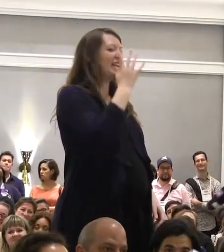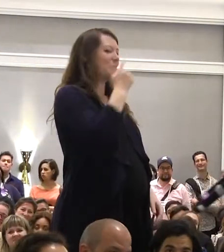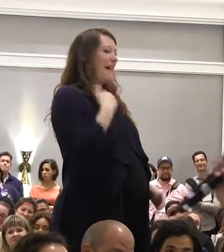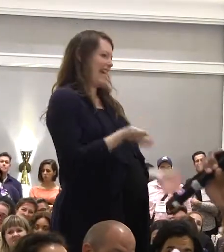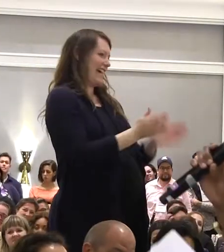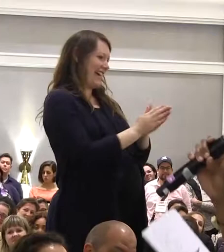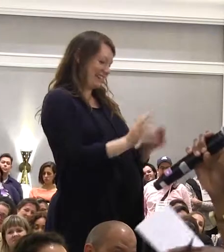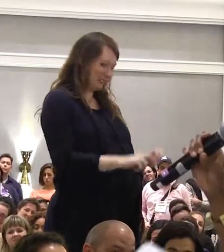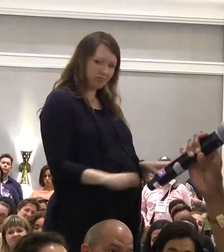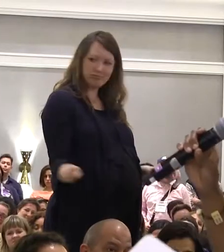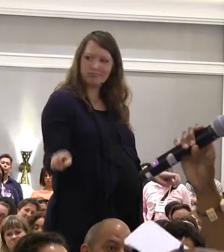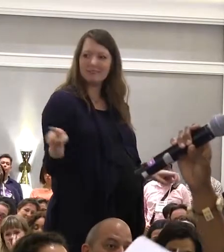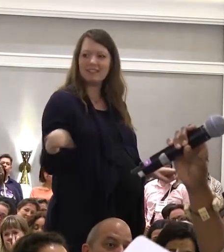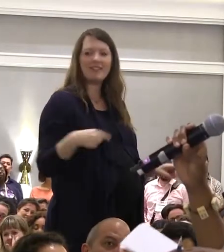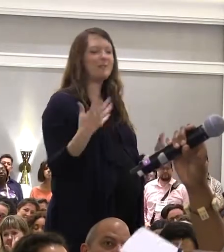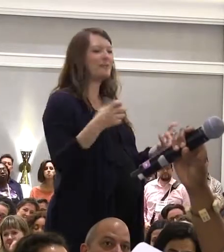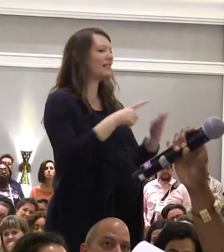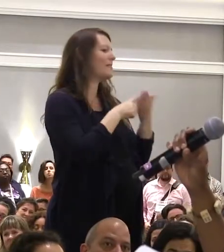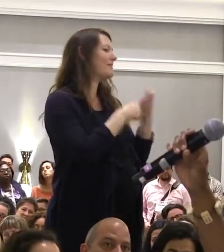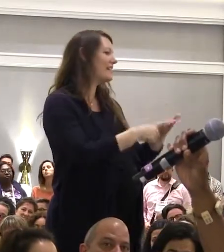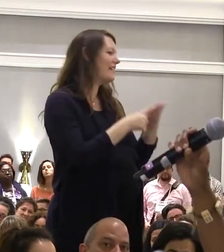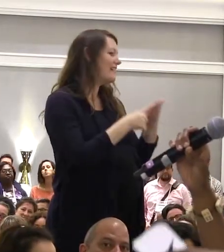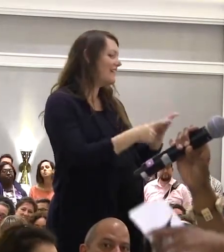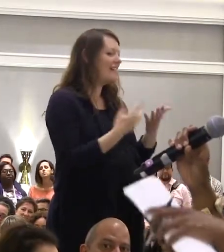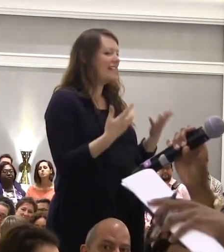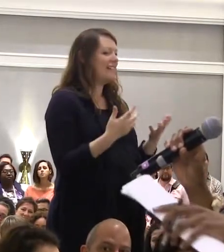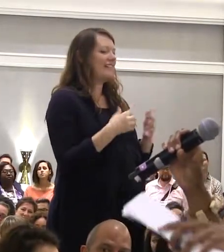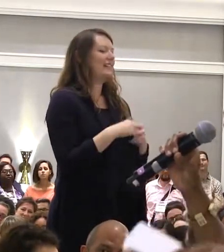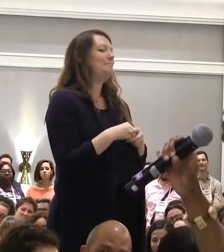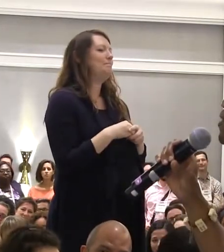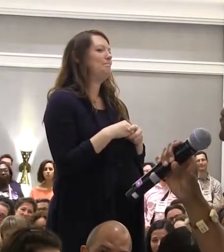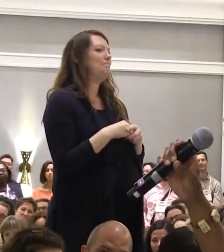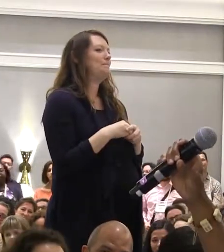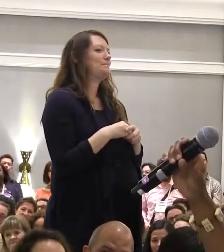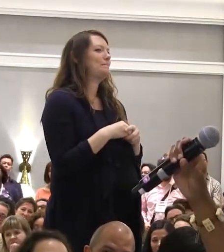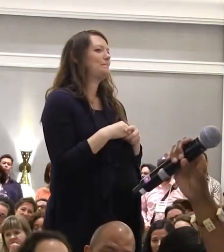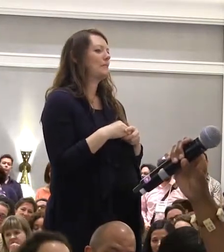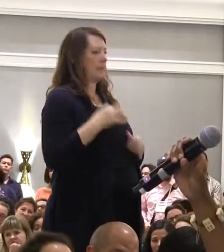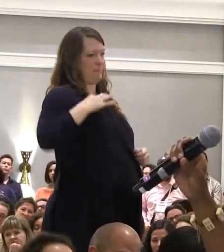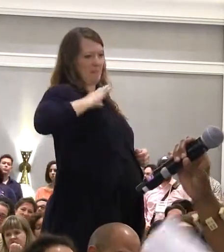Because I wanted to talk about the benefits of affinity groups.